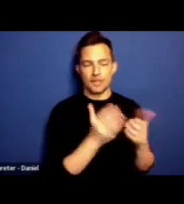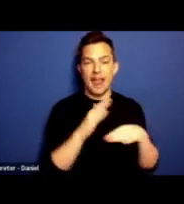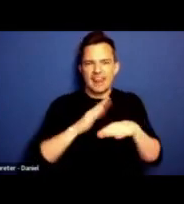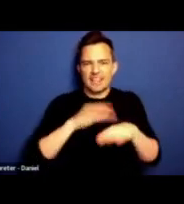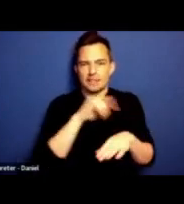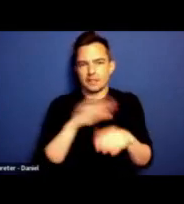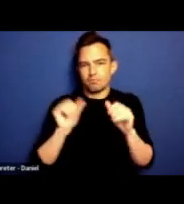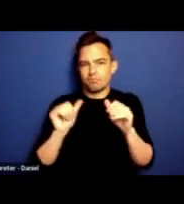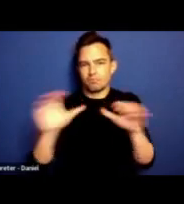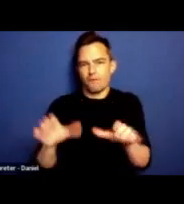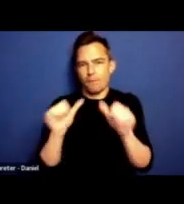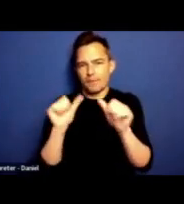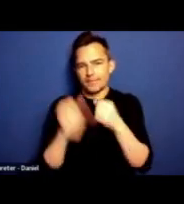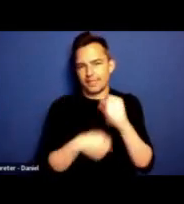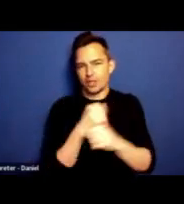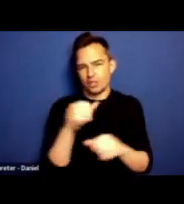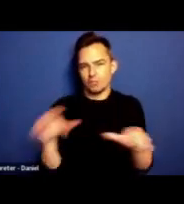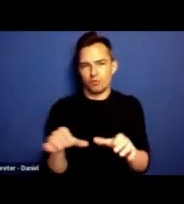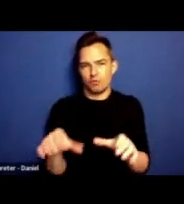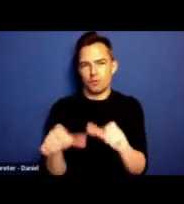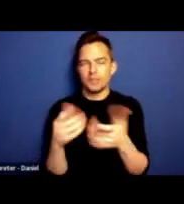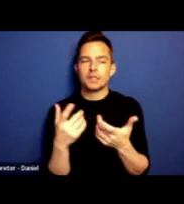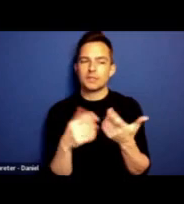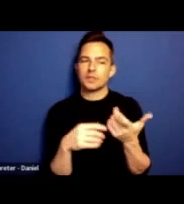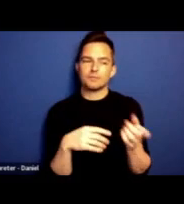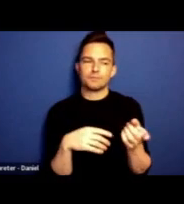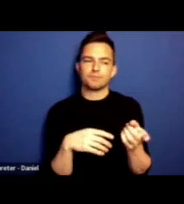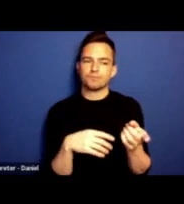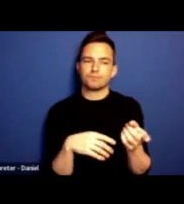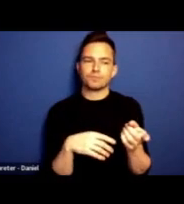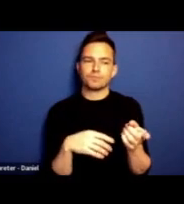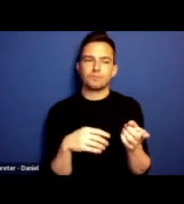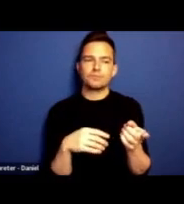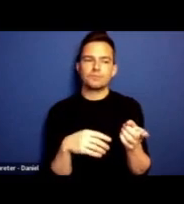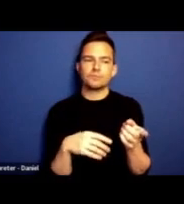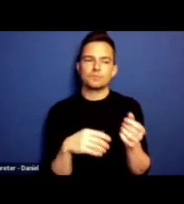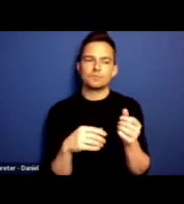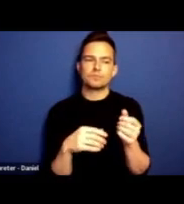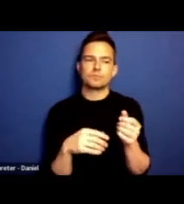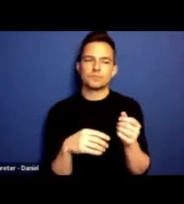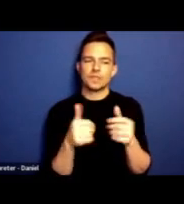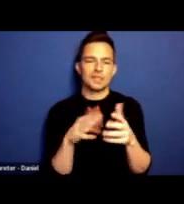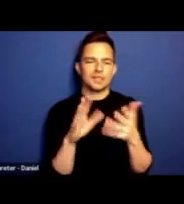sometimes it can be easy to get frustrated with any new type of a program and walk away. But